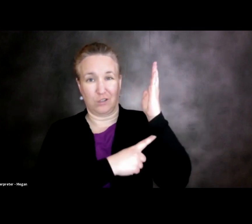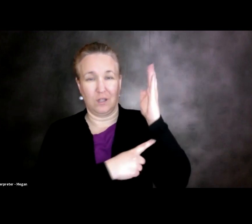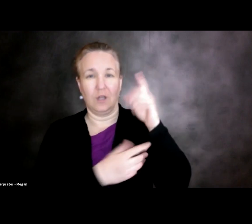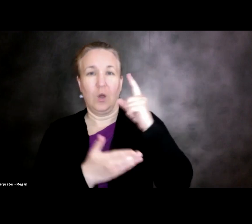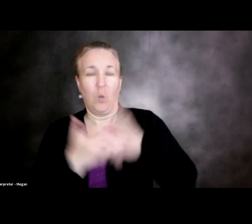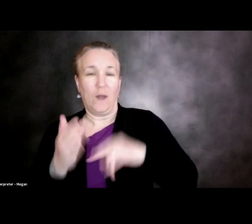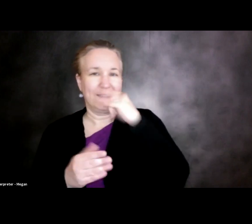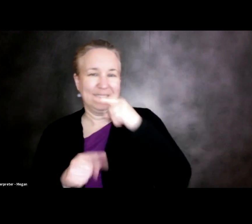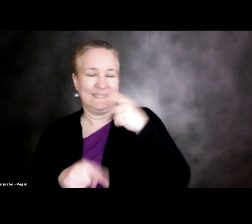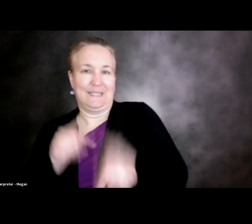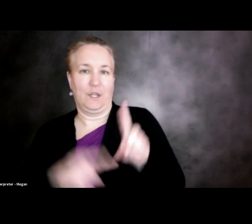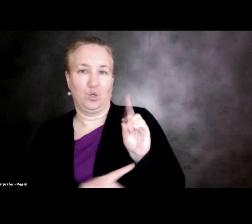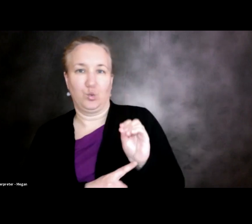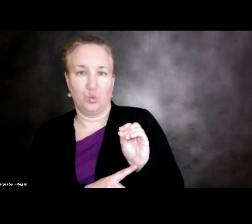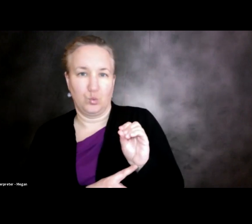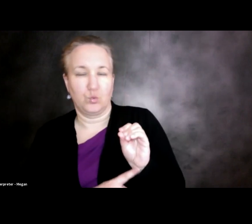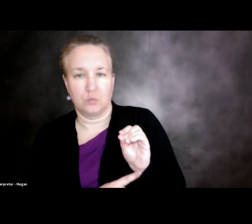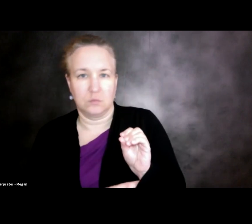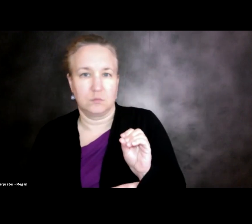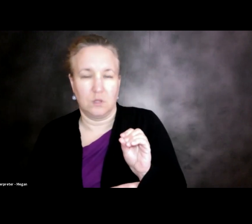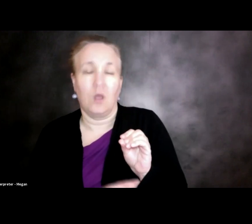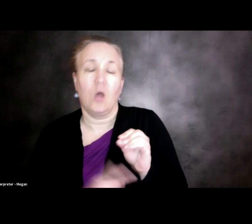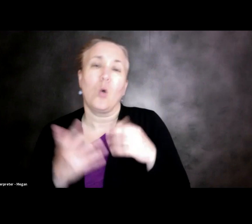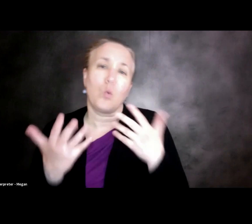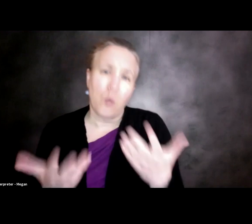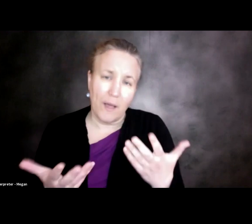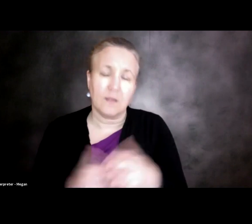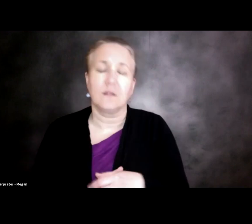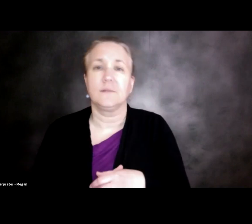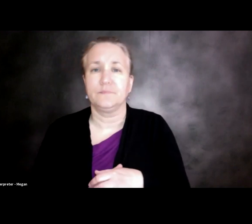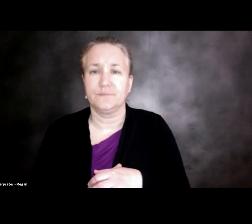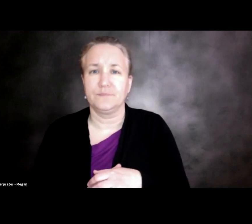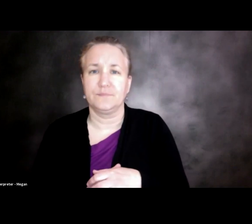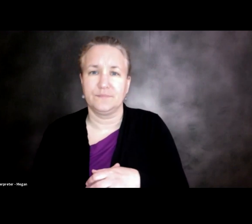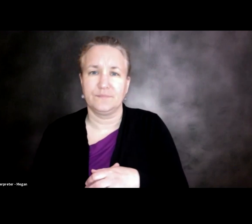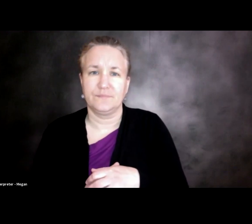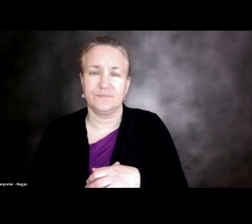do, well, dismantling the discipline centers